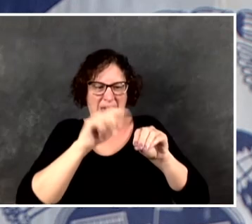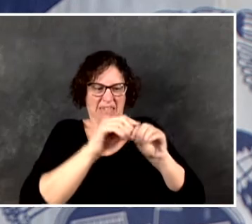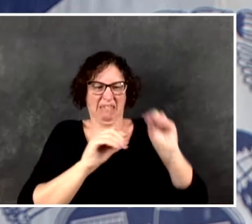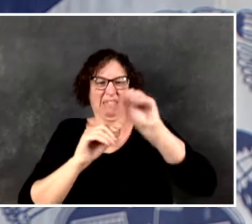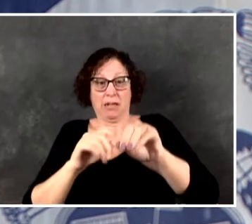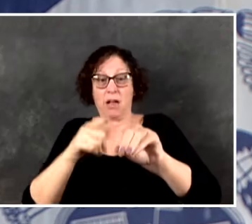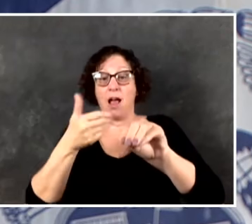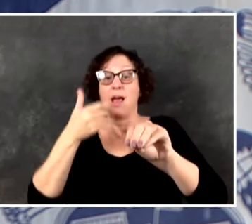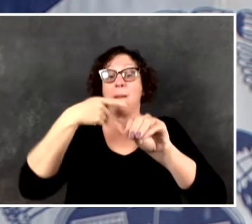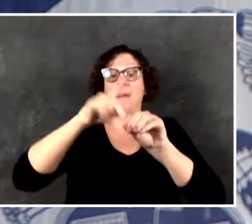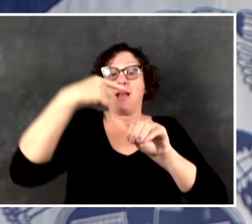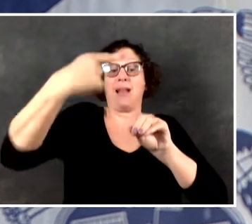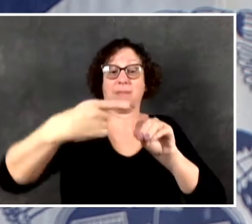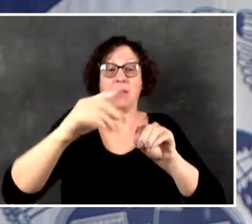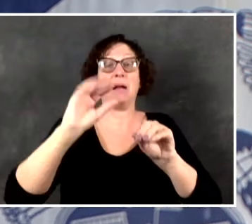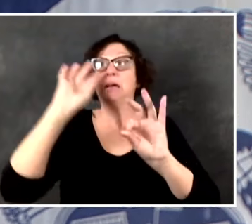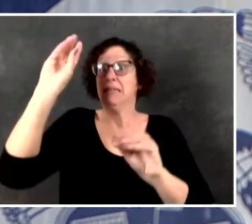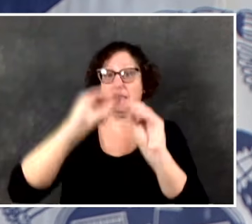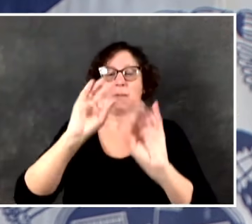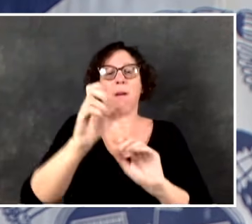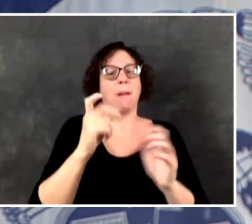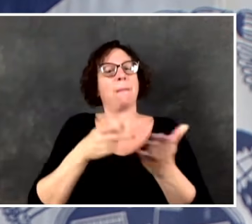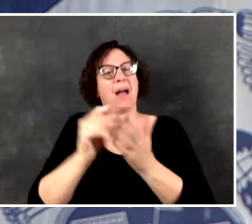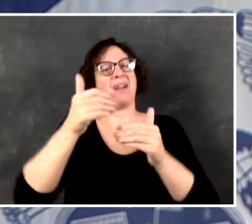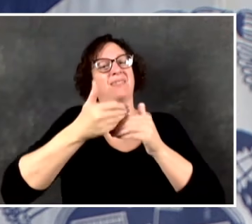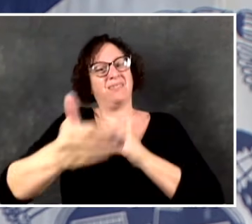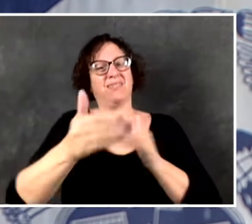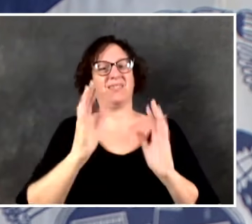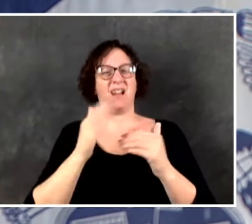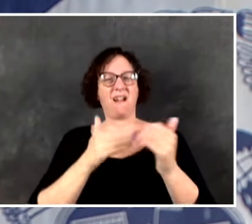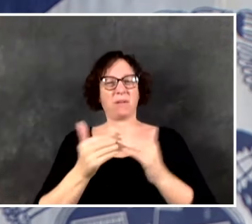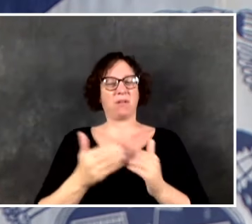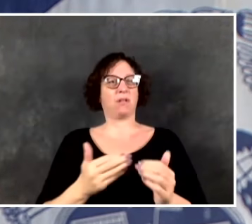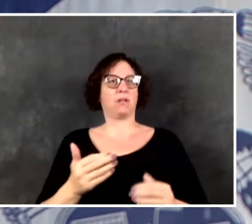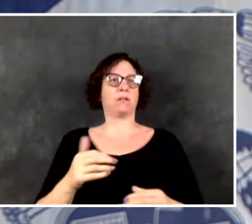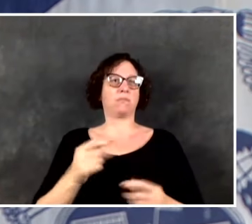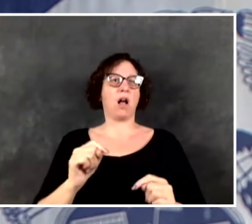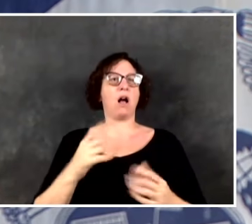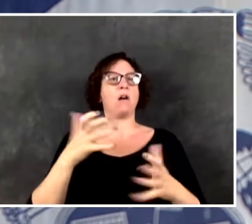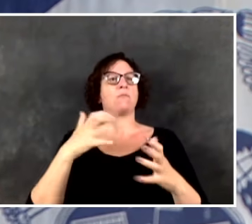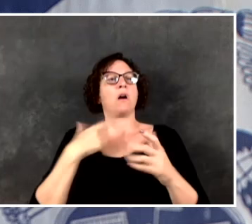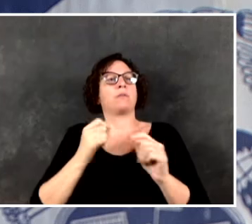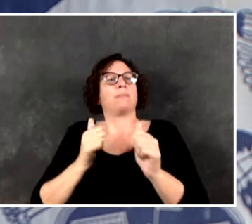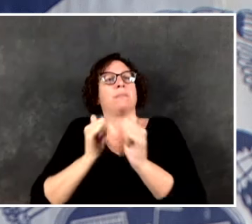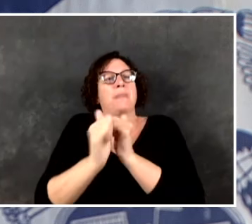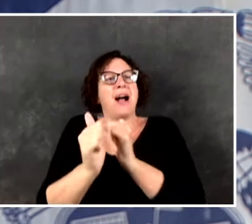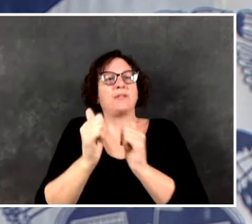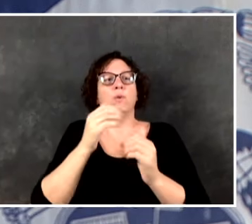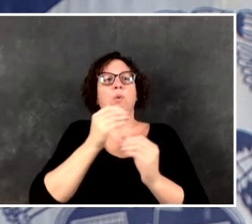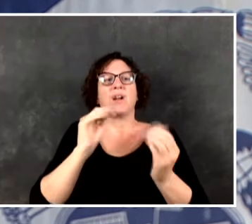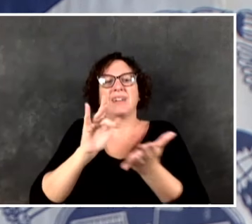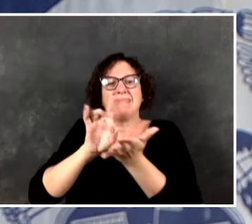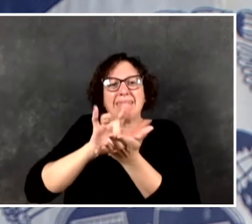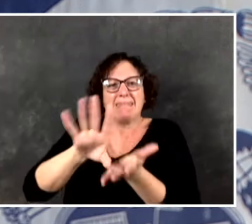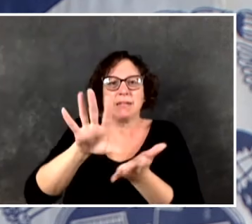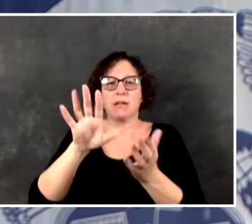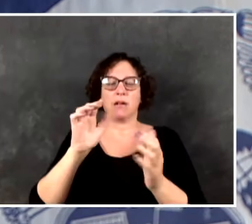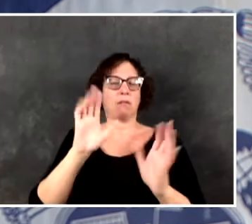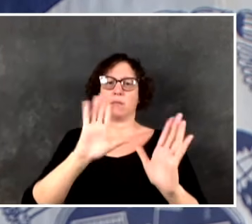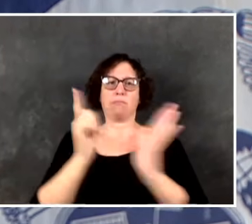CRISIS AND FOR AT